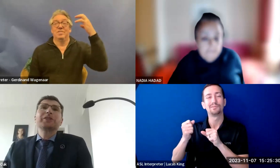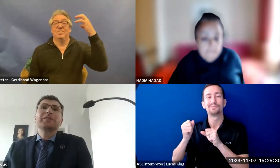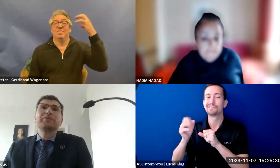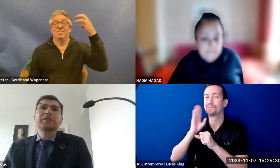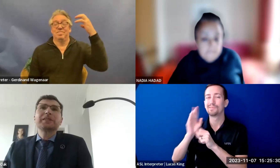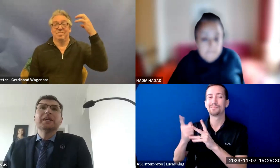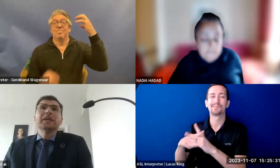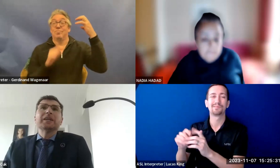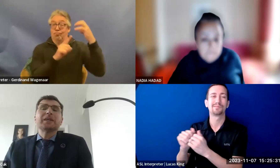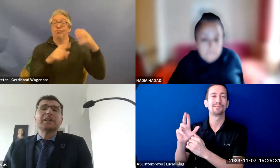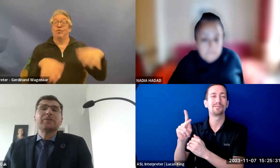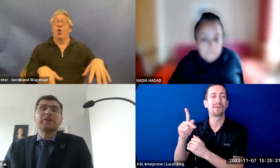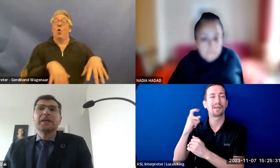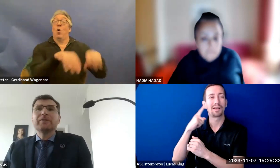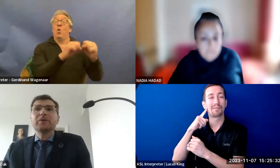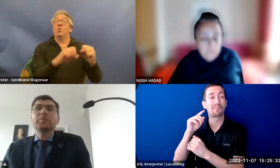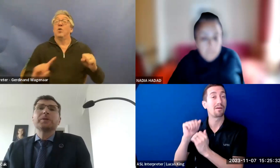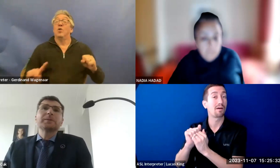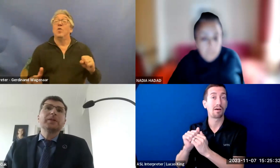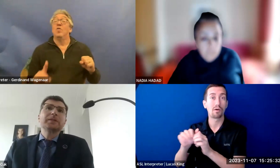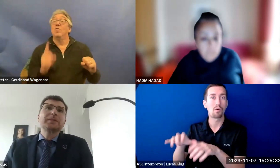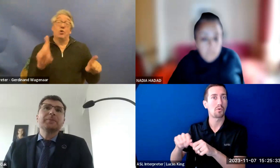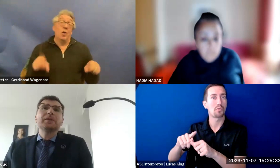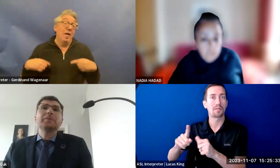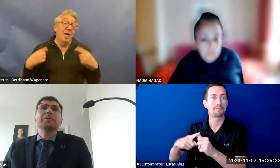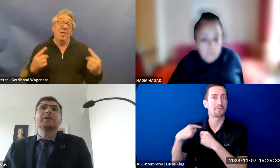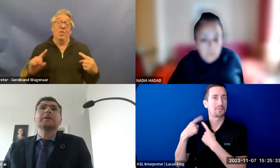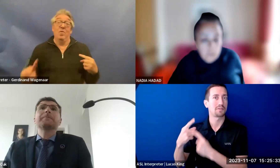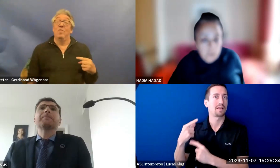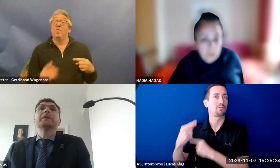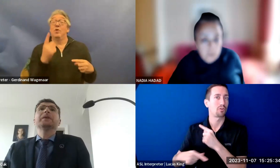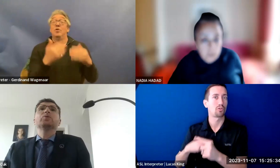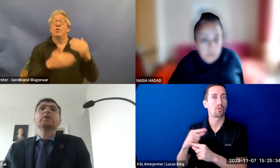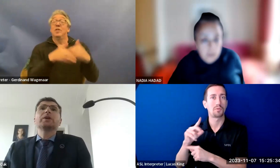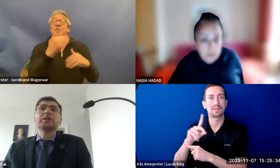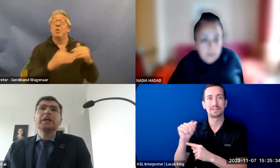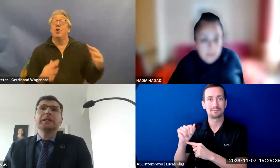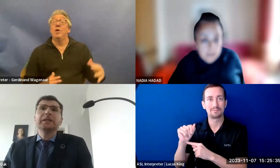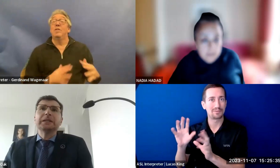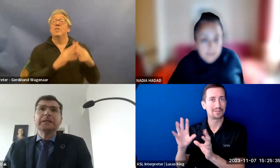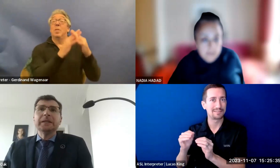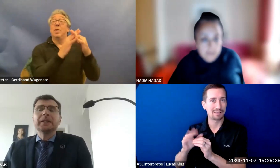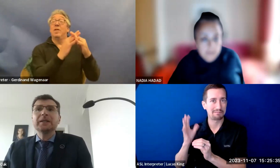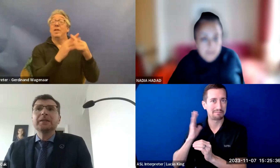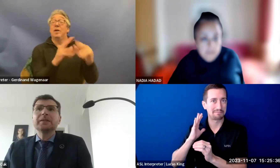by hosting the first ever Global Disability Summit in 2018 in London.